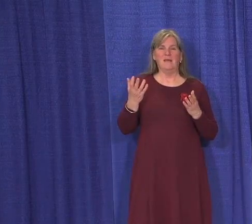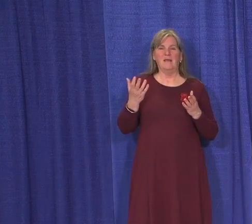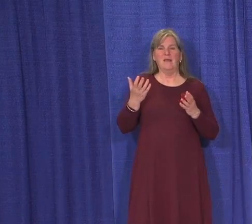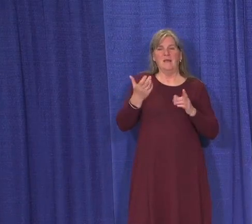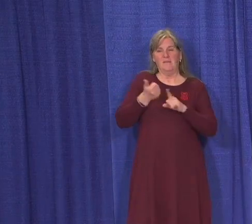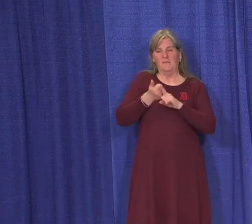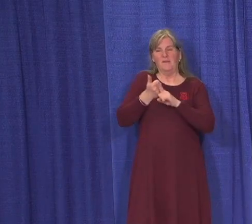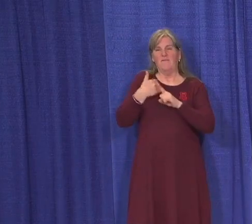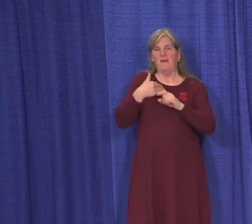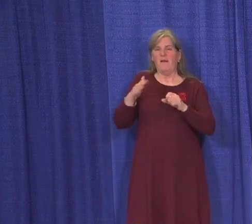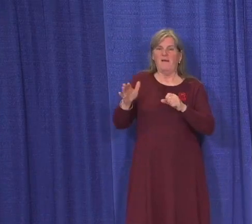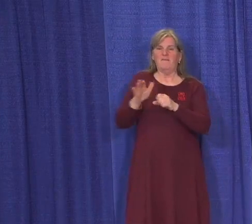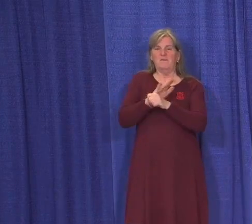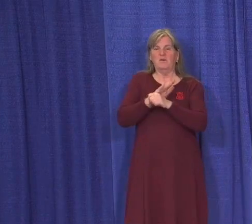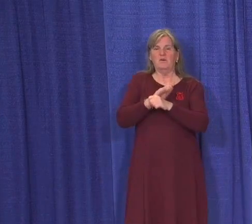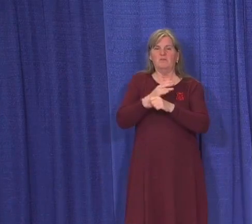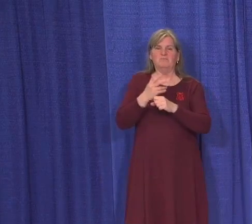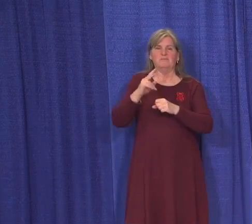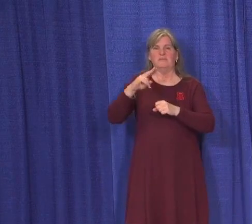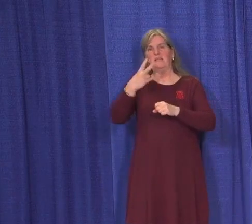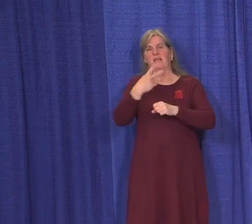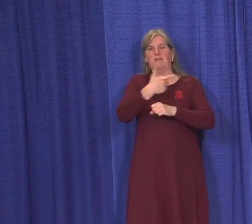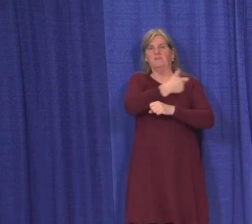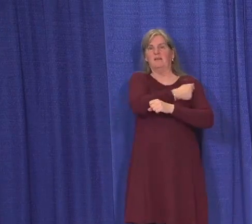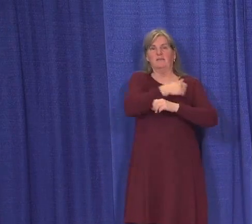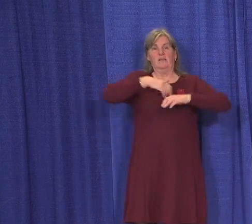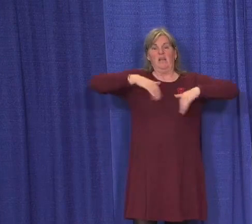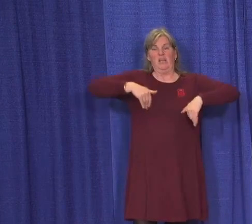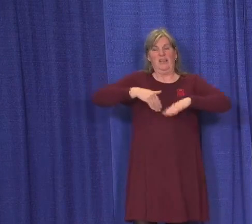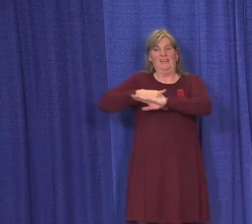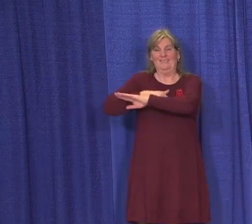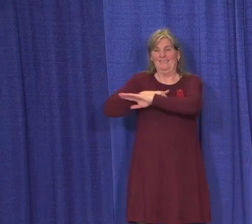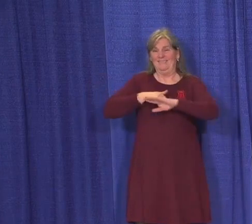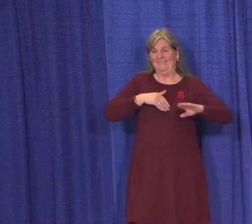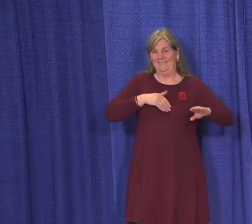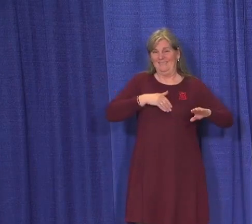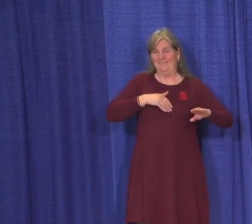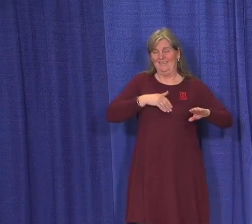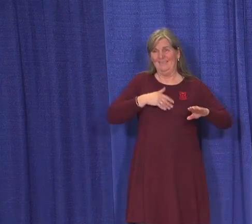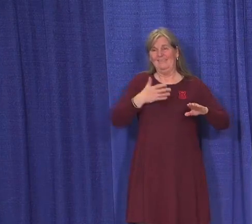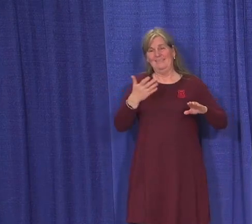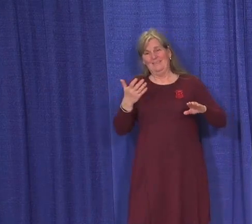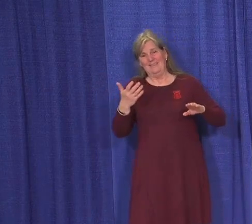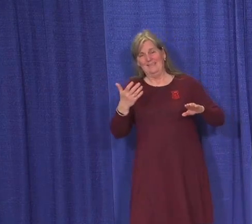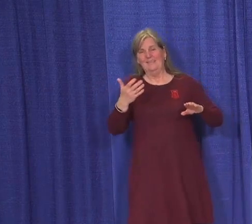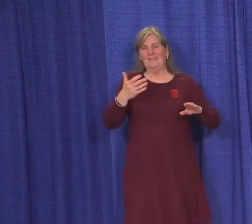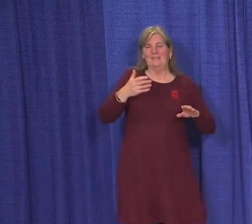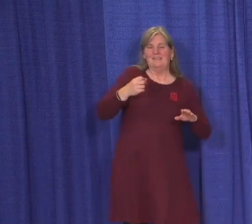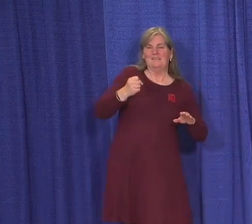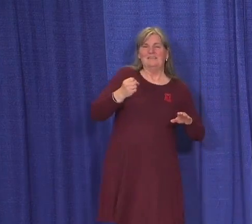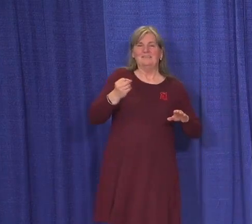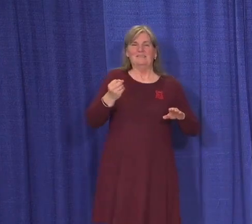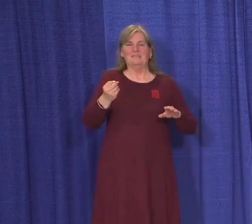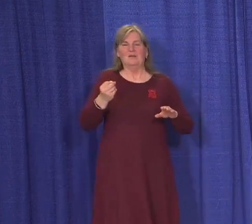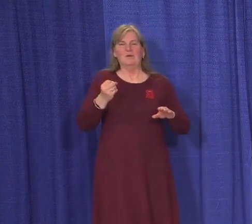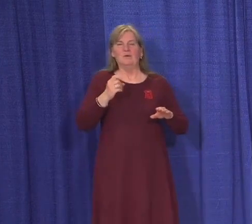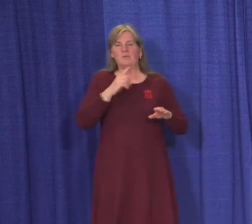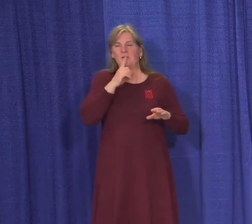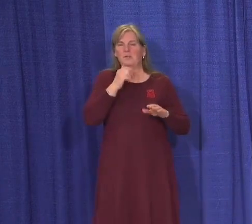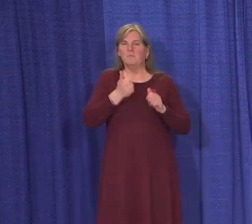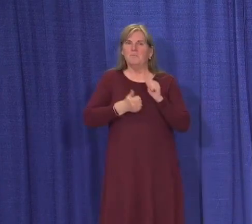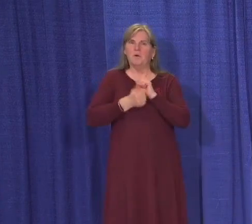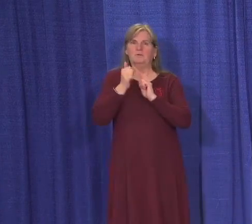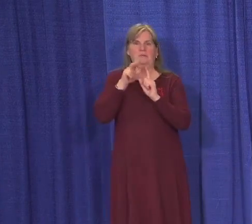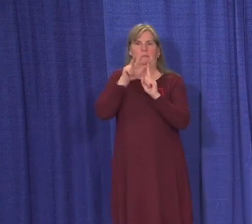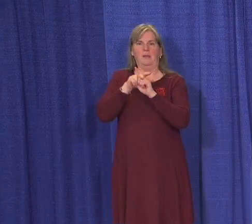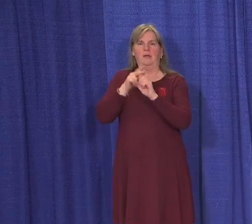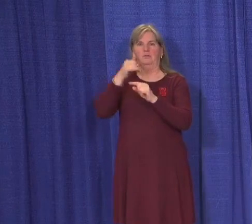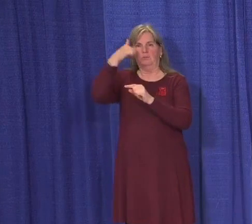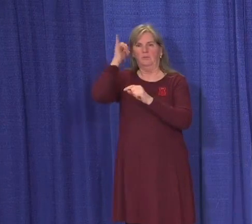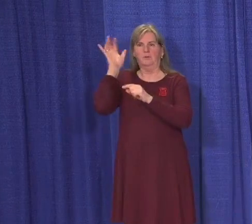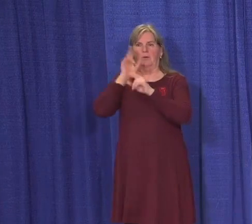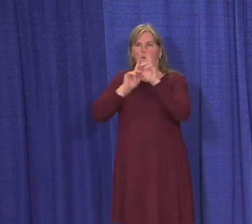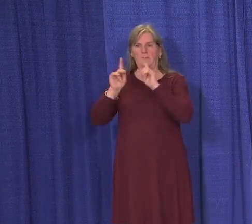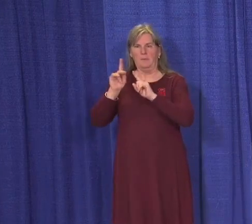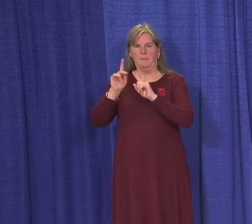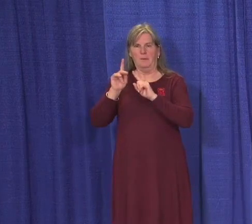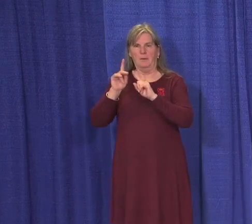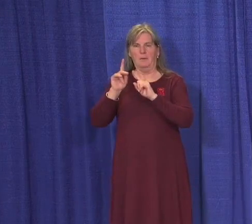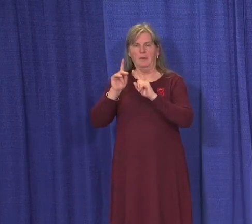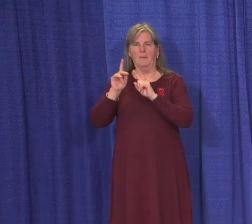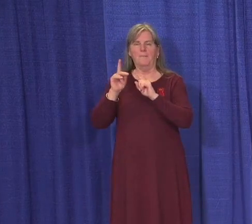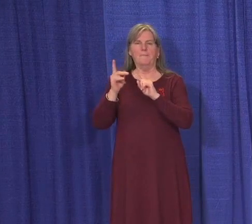can also provide certification.